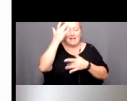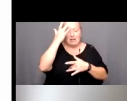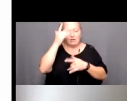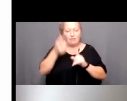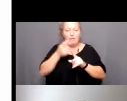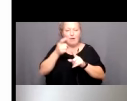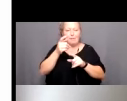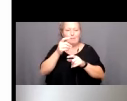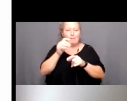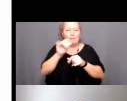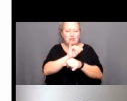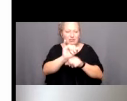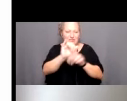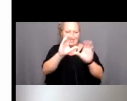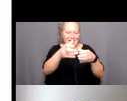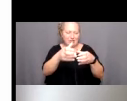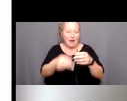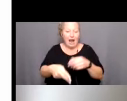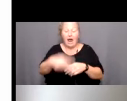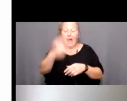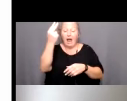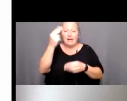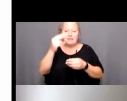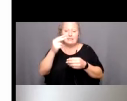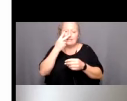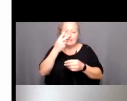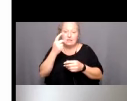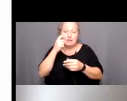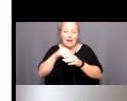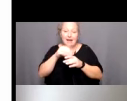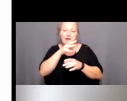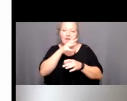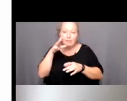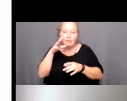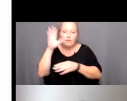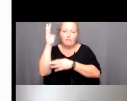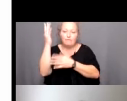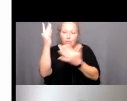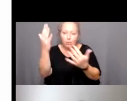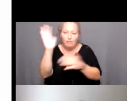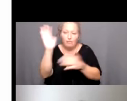The highest rate of heat illness was seen in the agriculture of forestry and fishing sector.